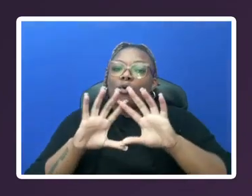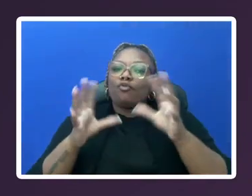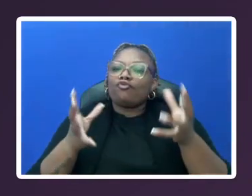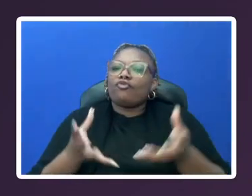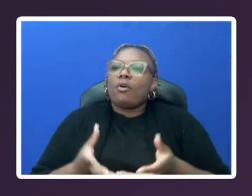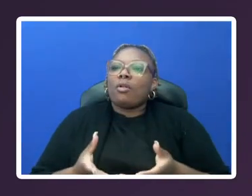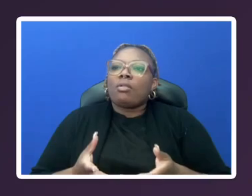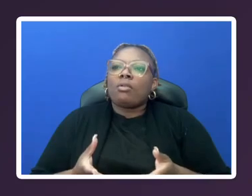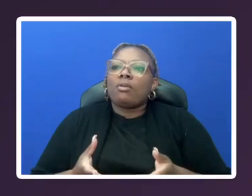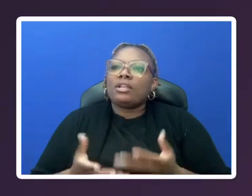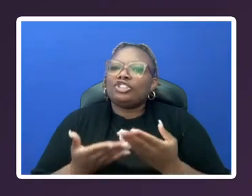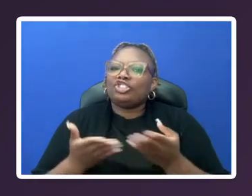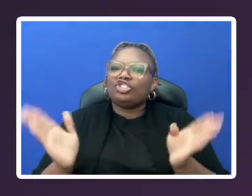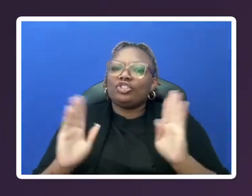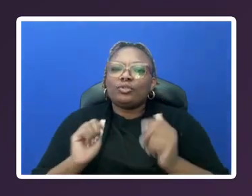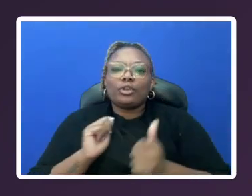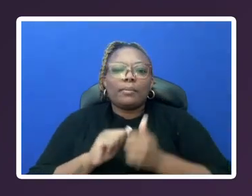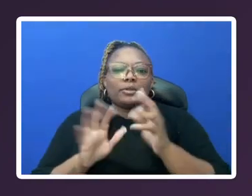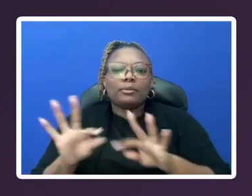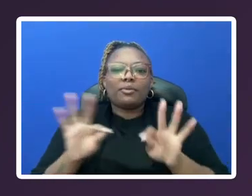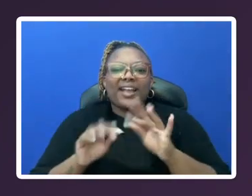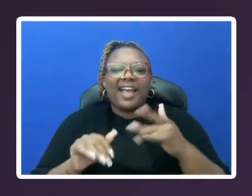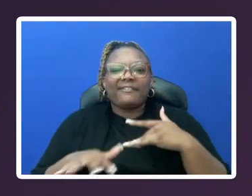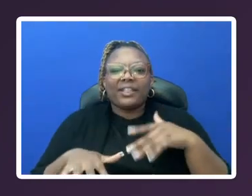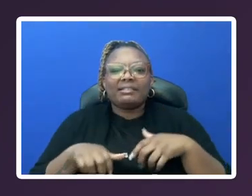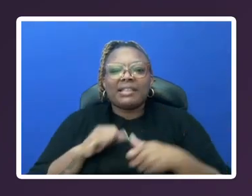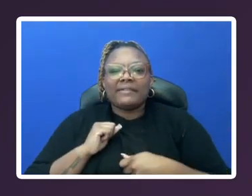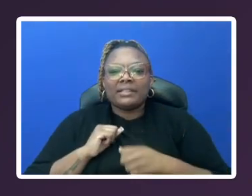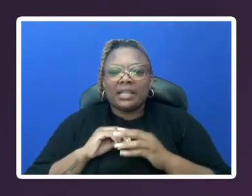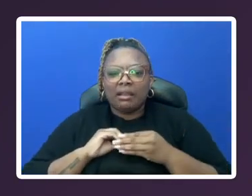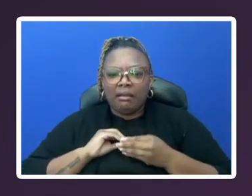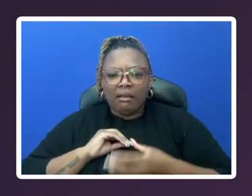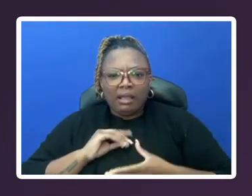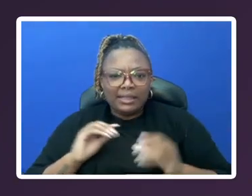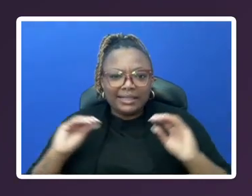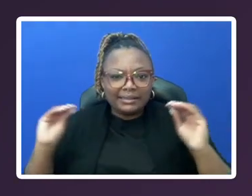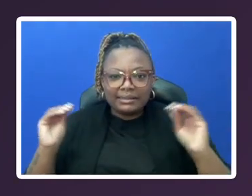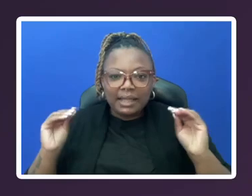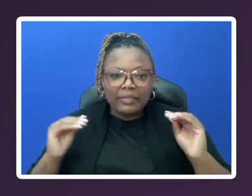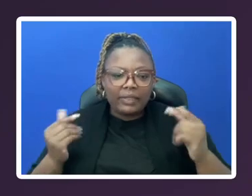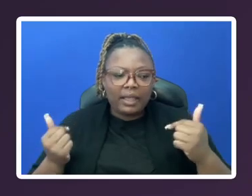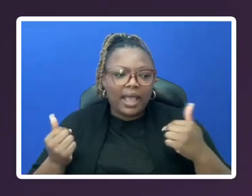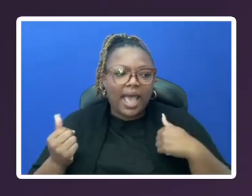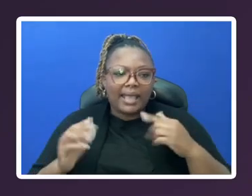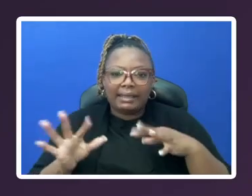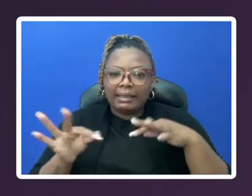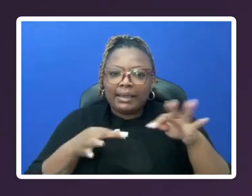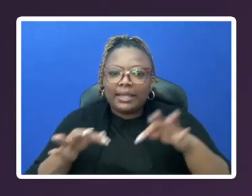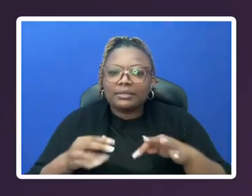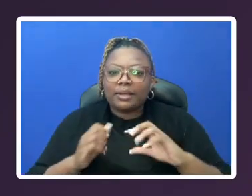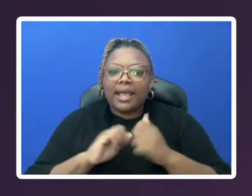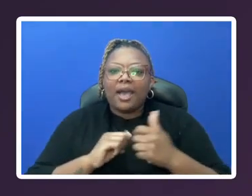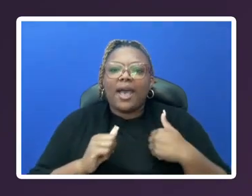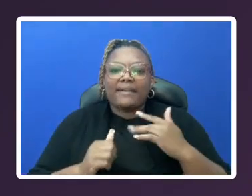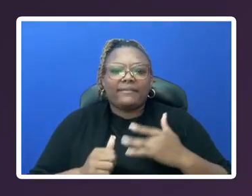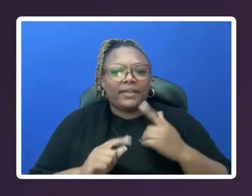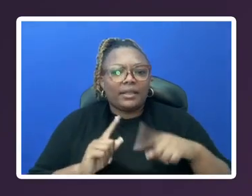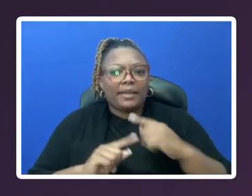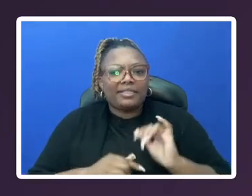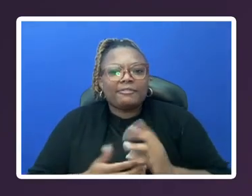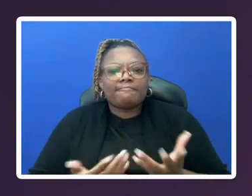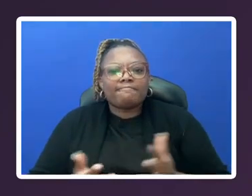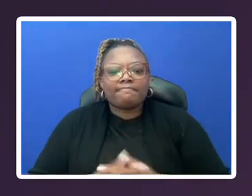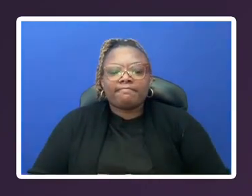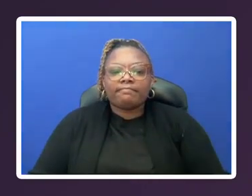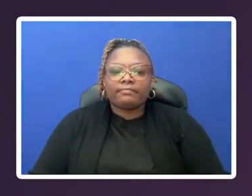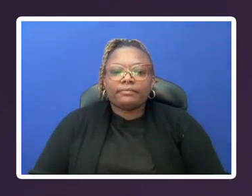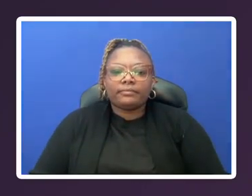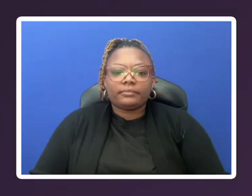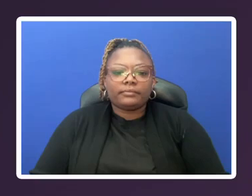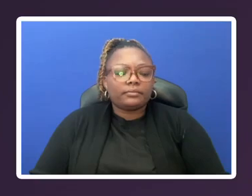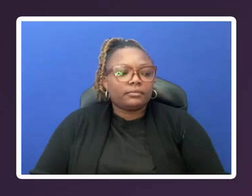most importantly, devastating. Nothing I can explain on how I feel about that.